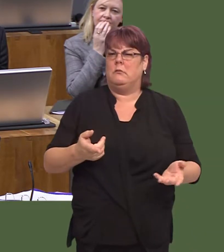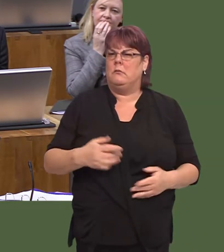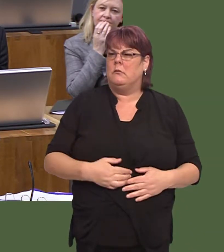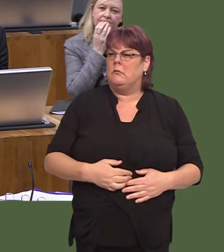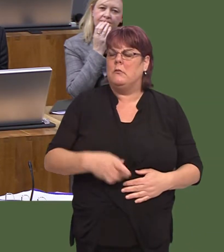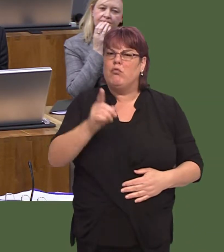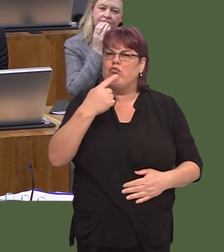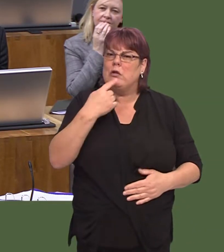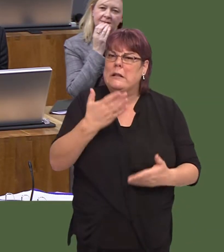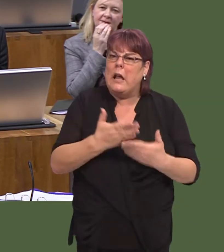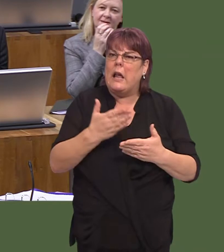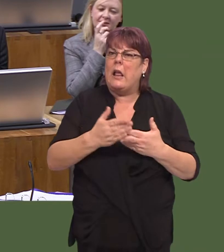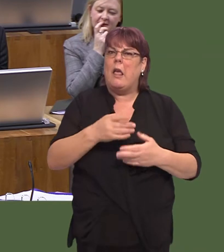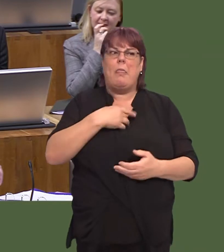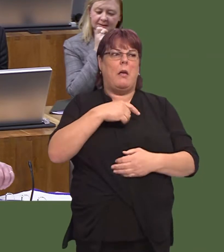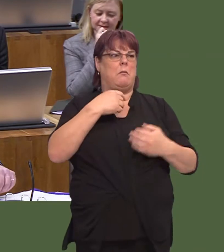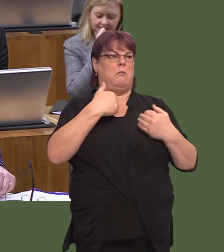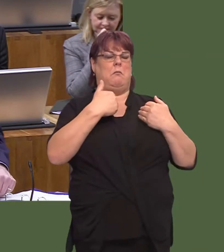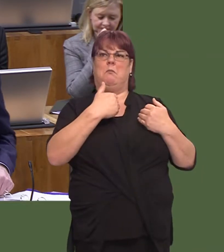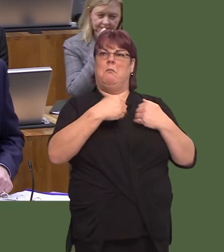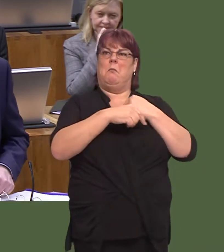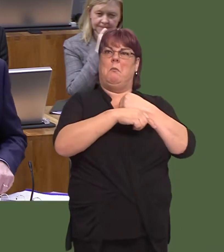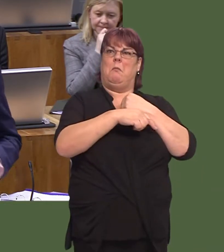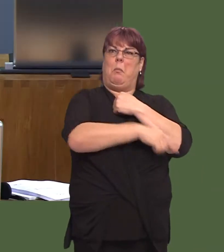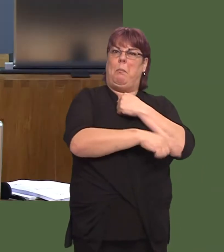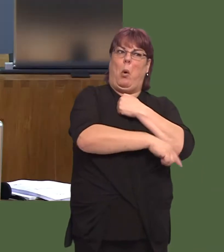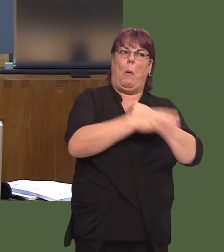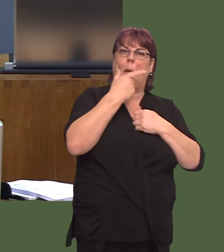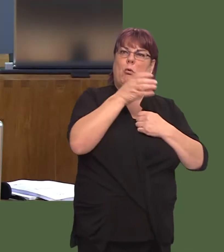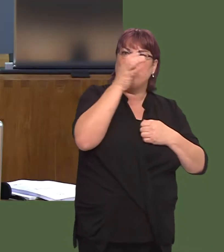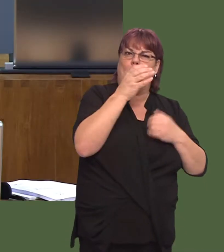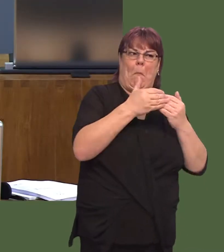Thatís snobbery of an extent that Iíve never quite seen before, I have to say.